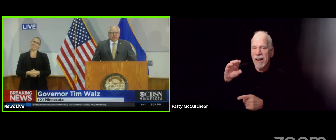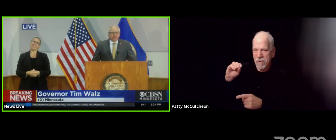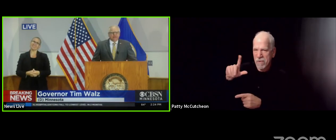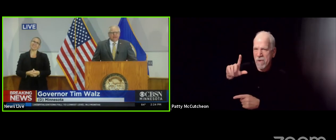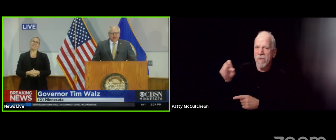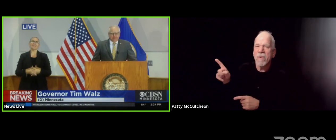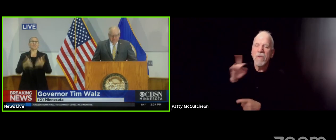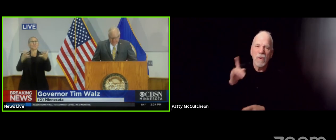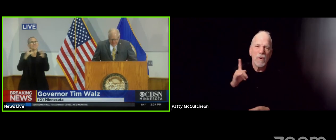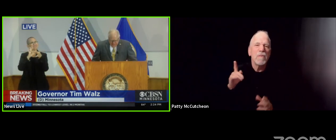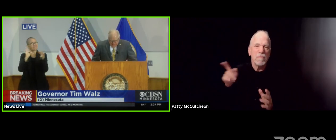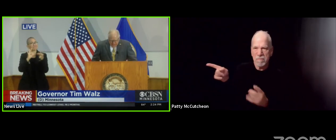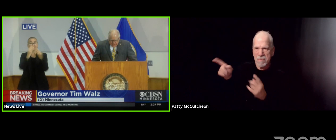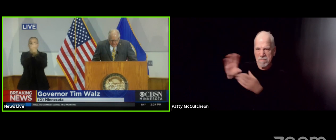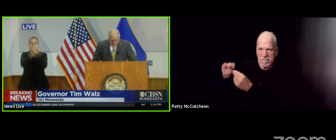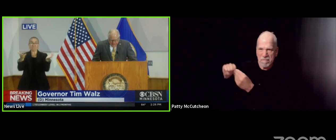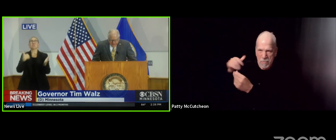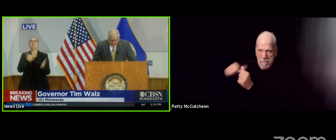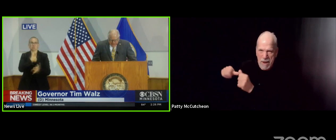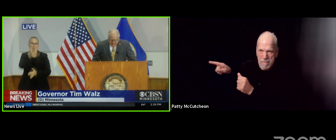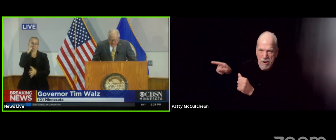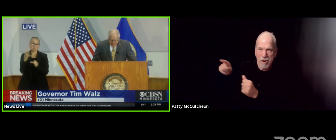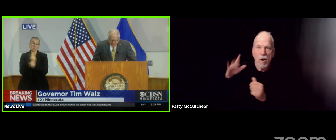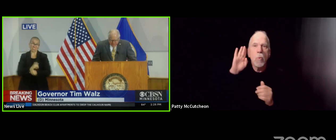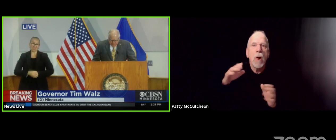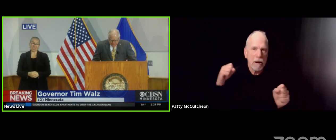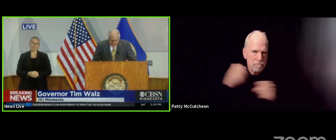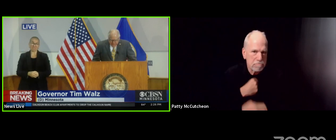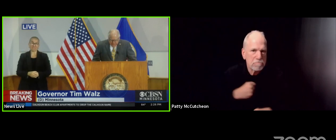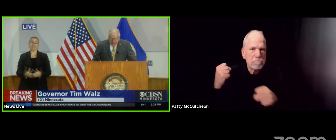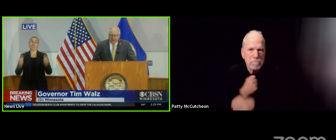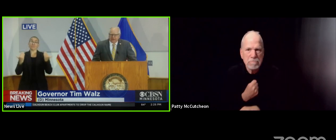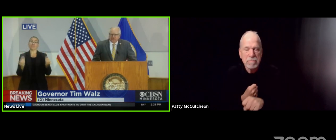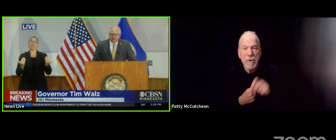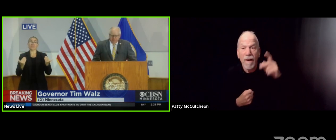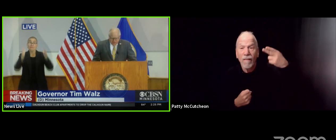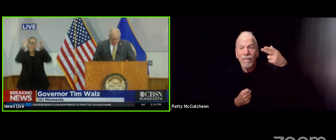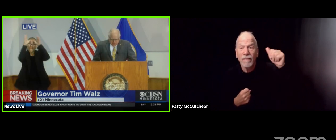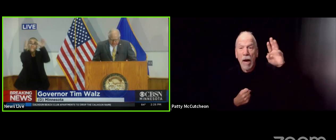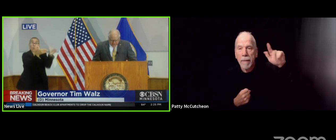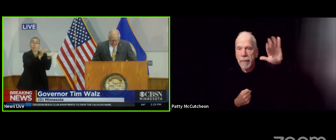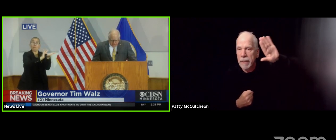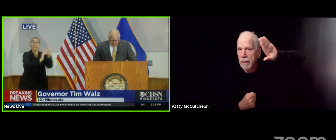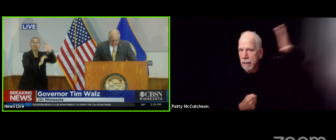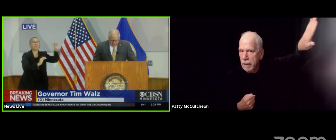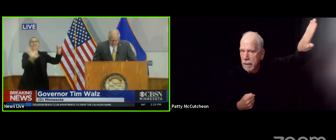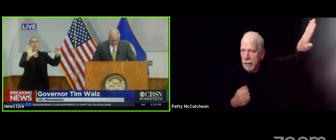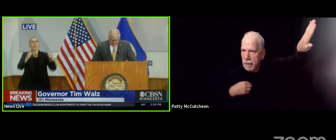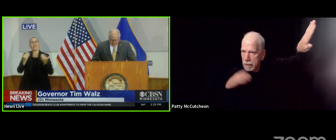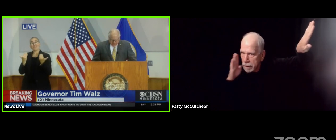TODAY IS ALEC'S DAY. AND WITH THAT BEING SAID, I AS GOVERNOR OF MINNESOTA WOULD LIKE TO ISSUE THE FOLLOWING PROCLAMATION.